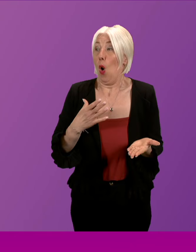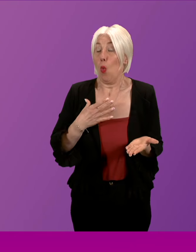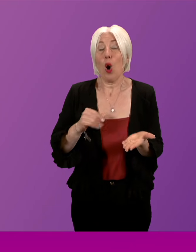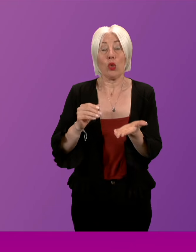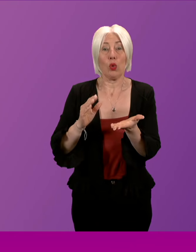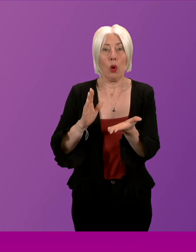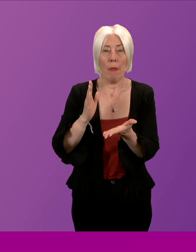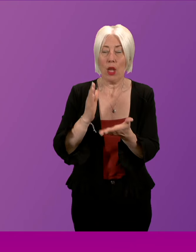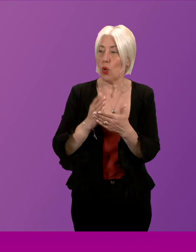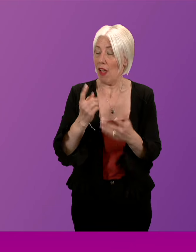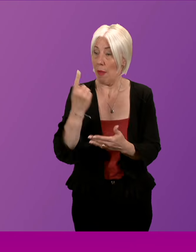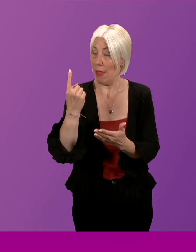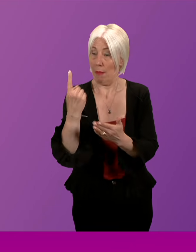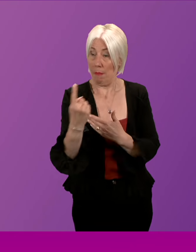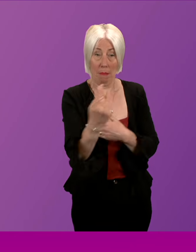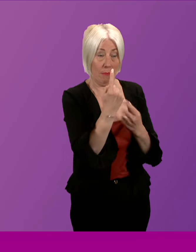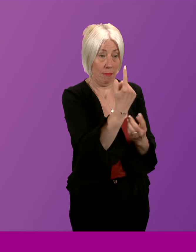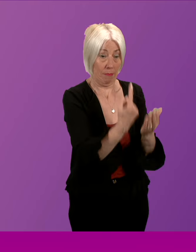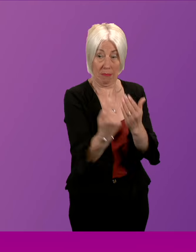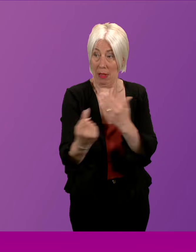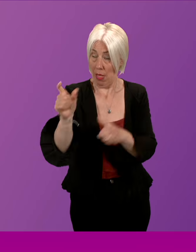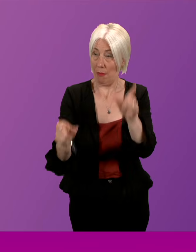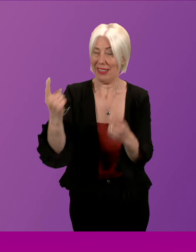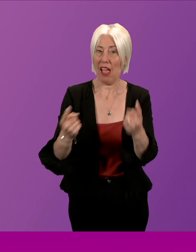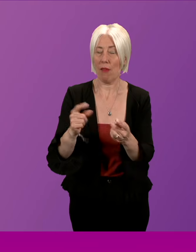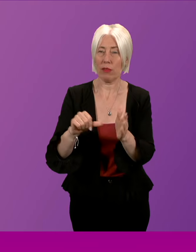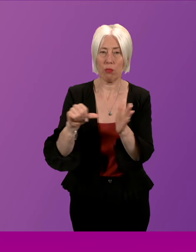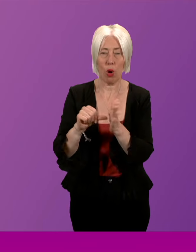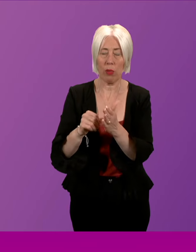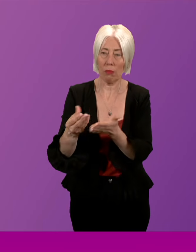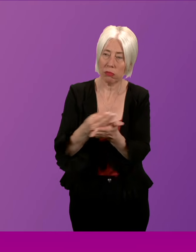Whenever individuals face financial hardship and there is legitimate scope